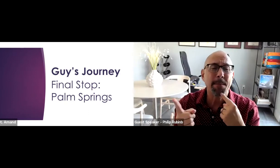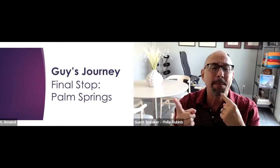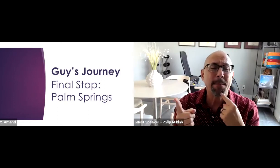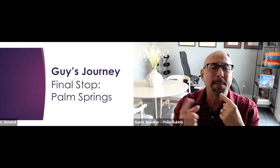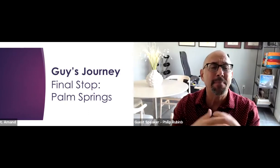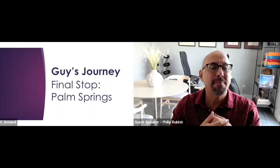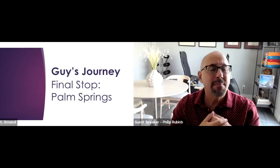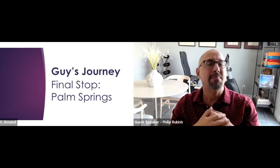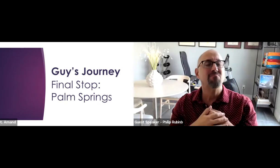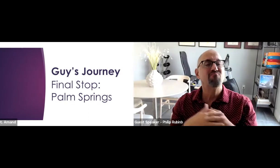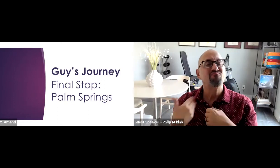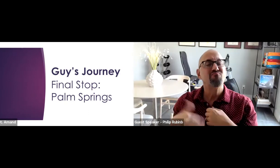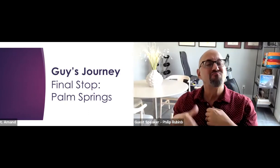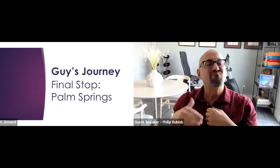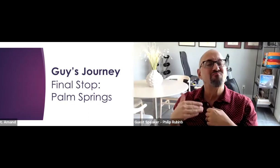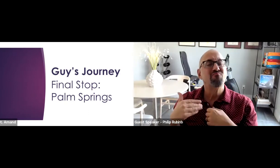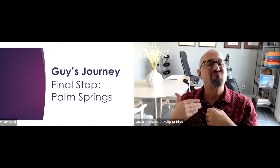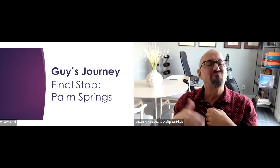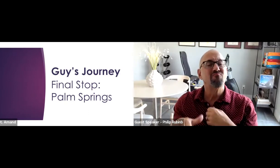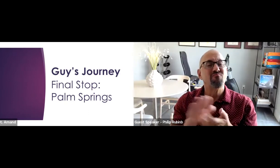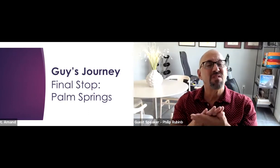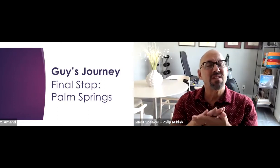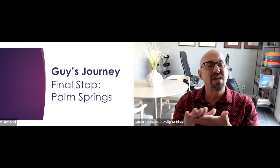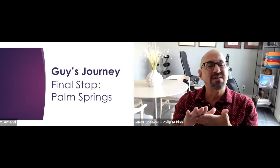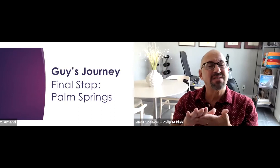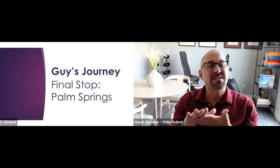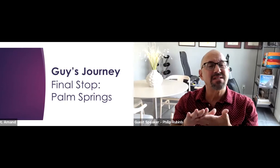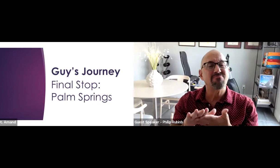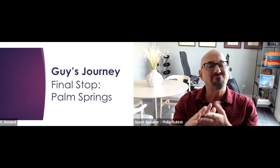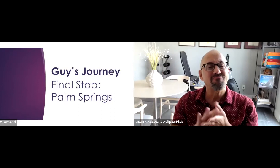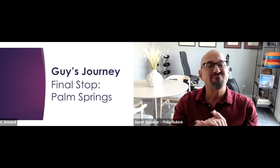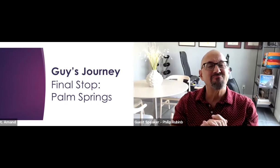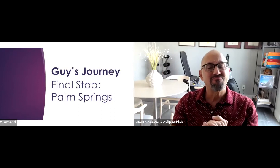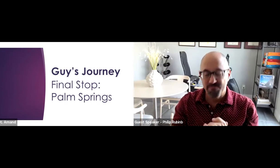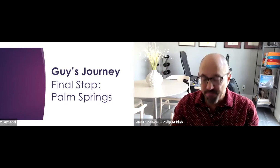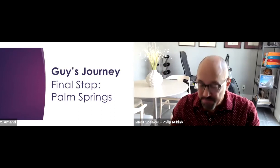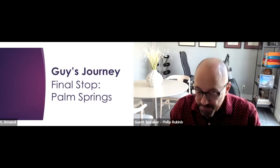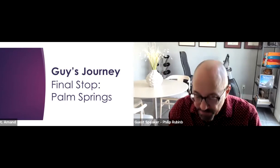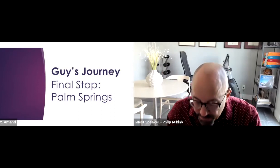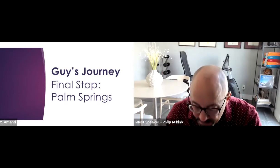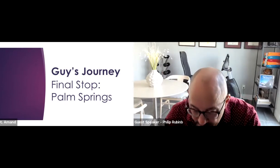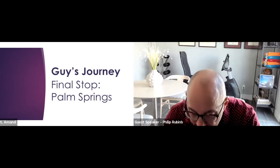He couldn't say enough. "I miss him so much!" And that really made an impression on me.